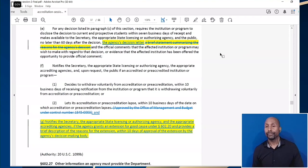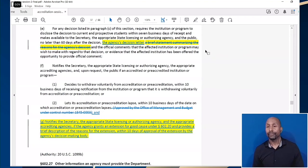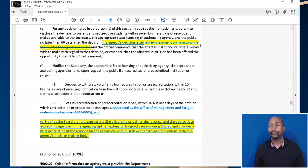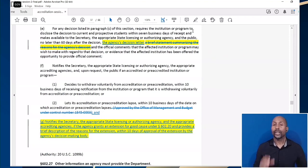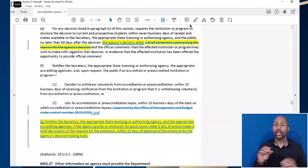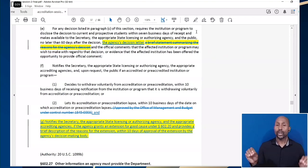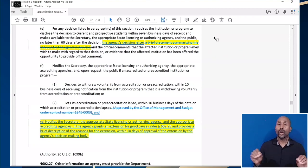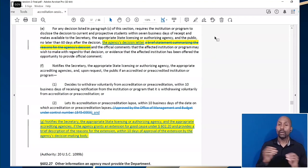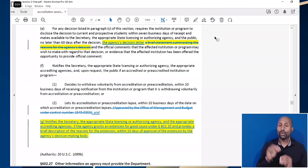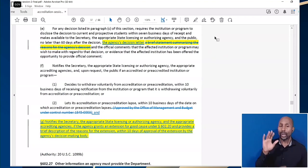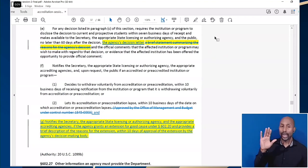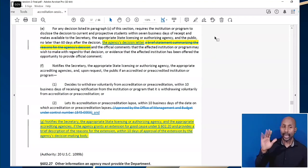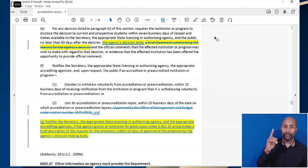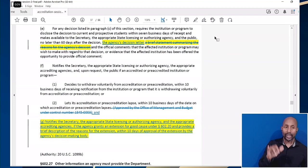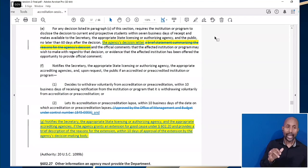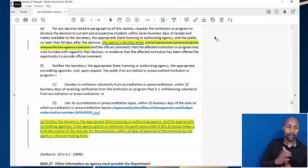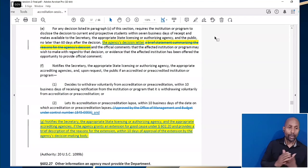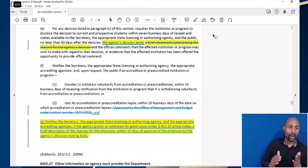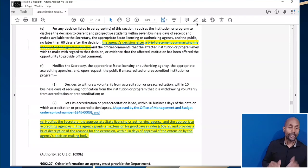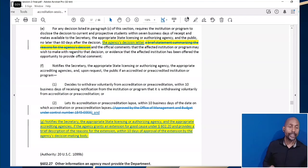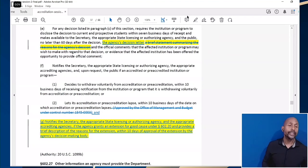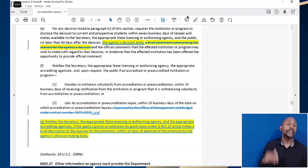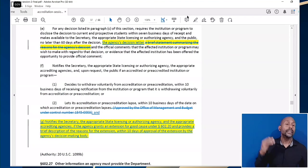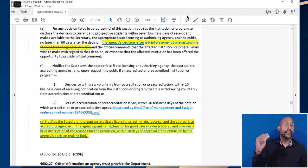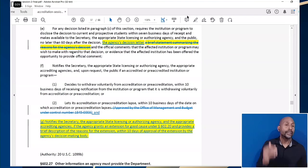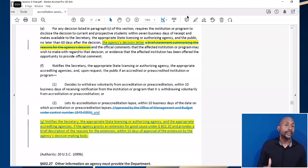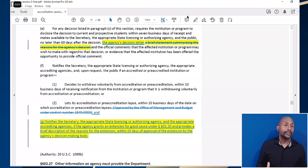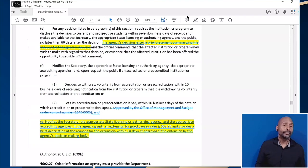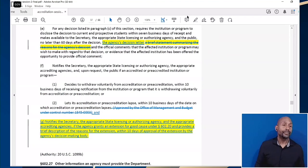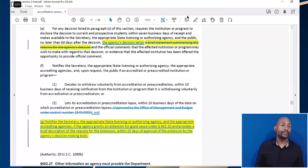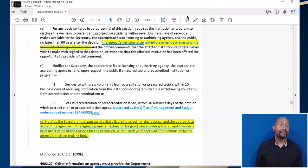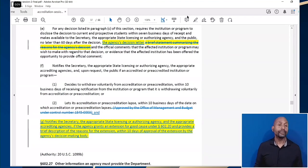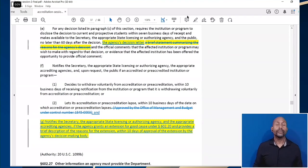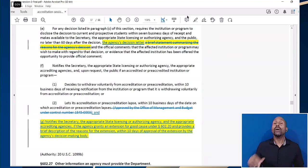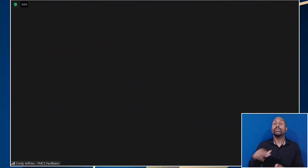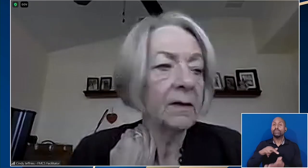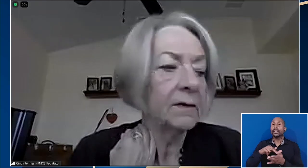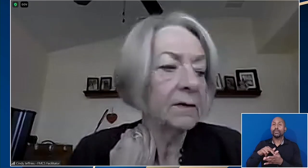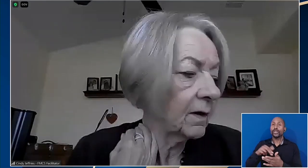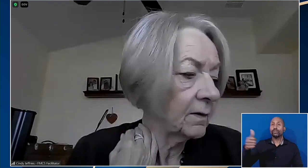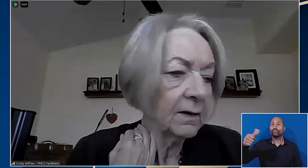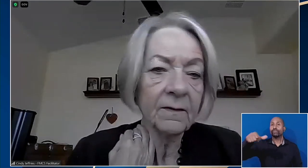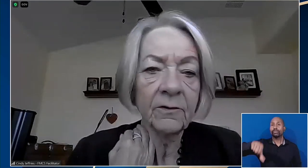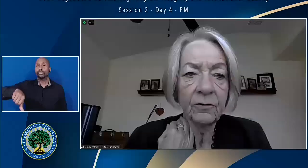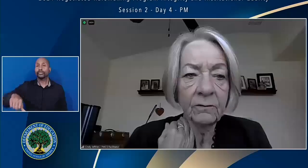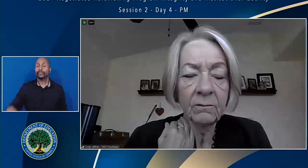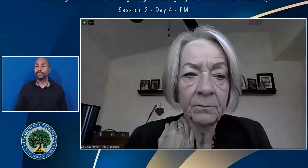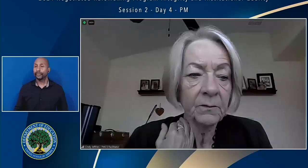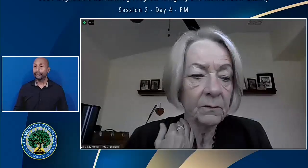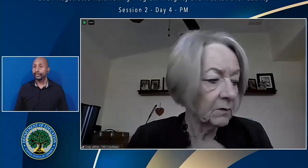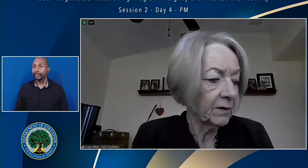602.26. Let's go ahead and take a temperature check on that section, if I